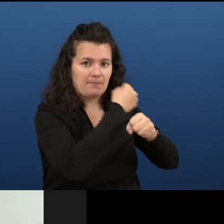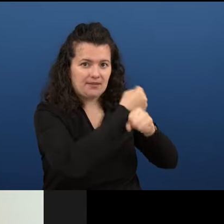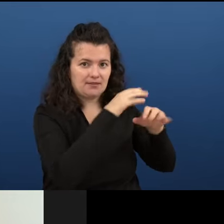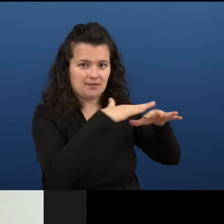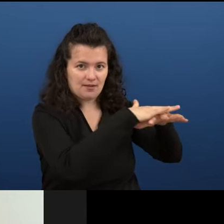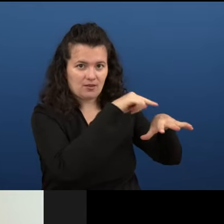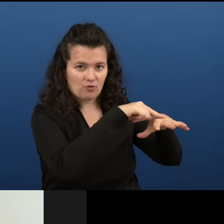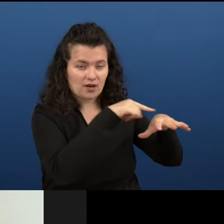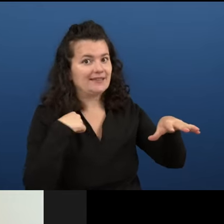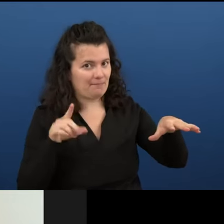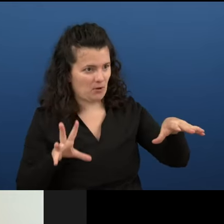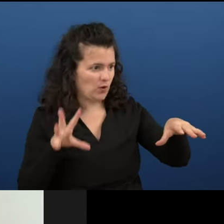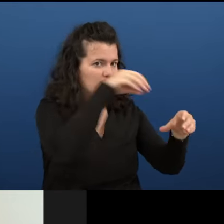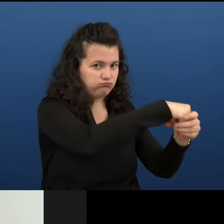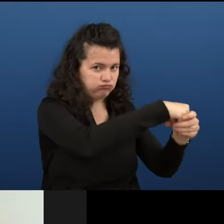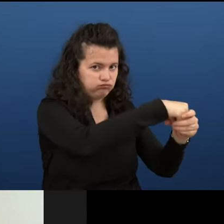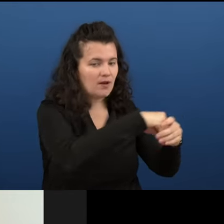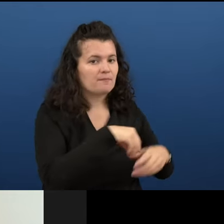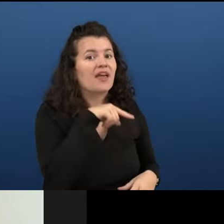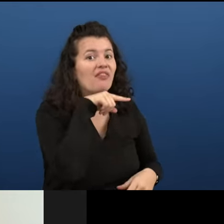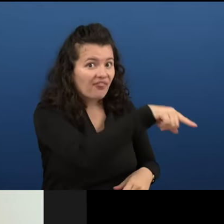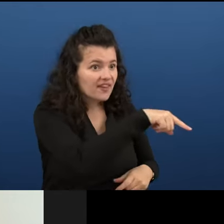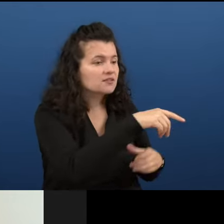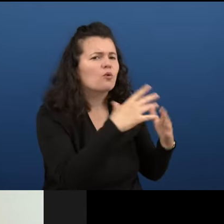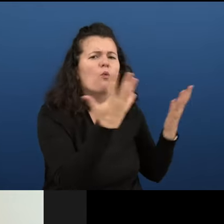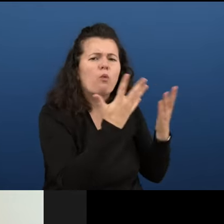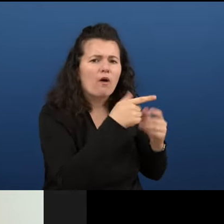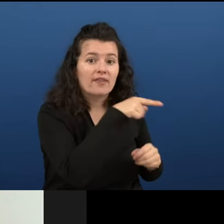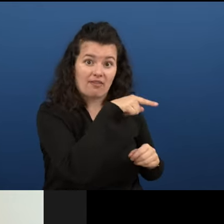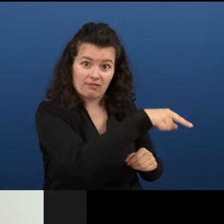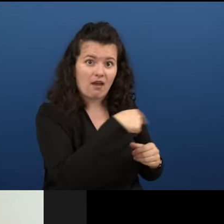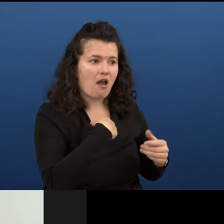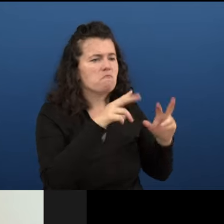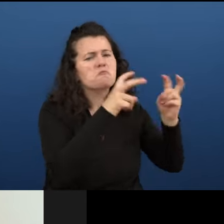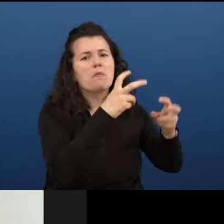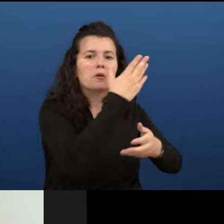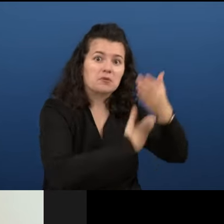seeks to enhance and respect the participation of persons with disabilities in their workplace.